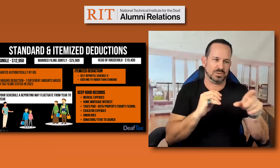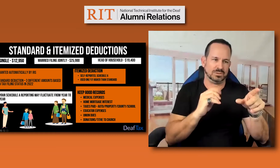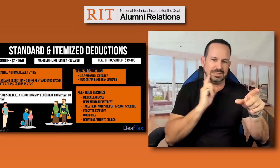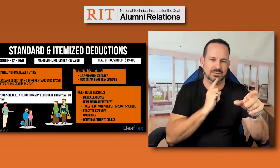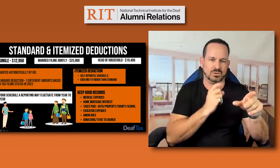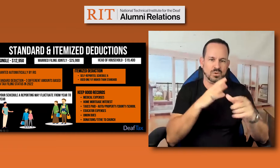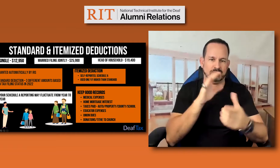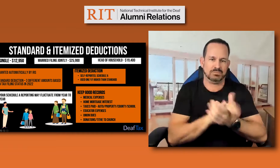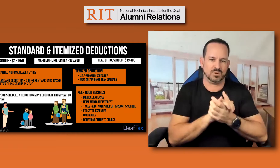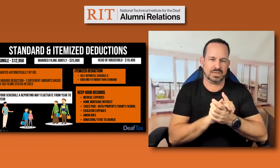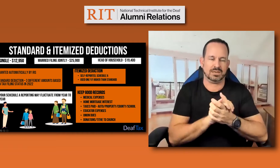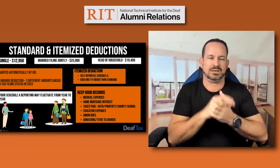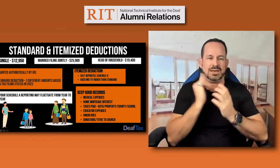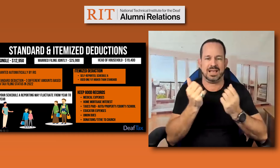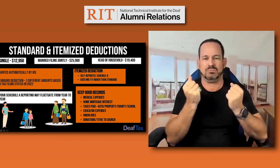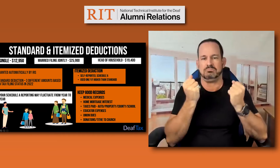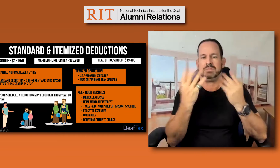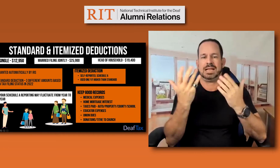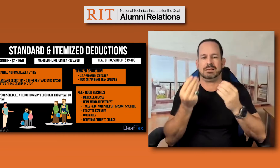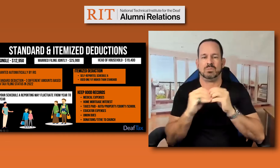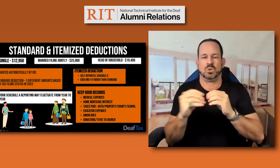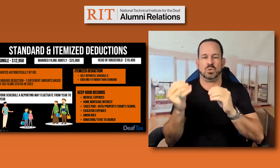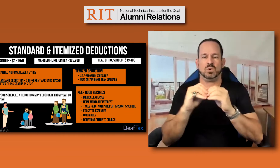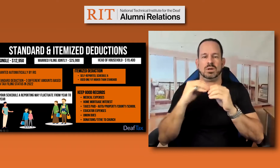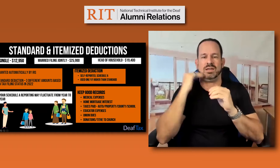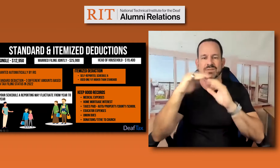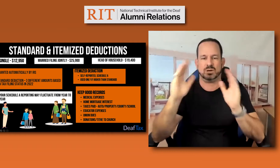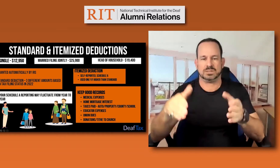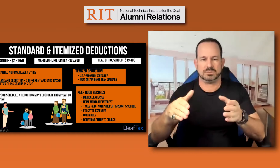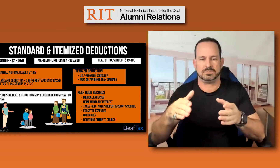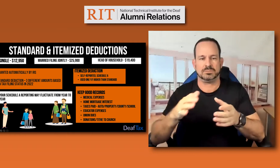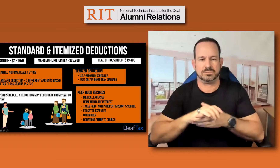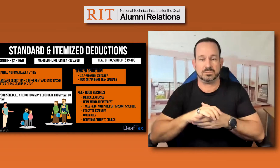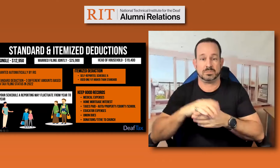And you tend to see that more frequently.